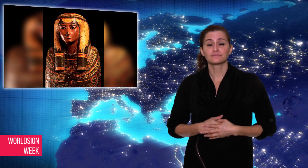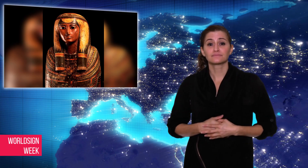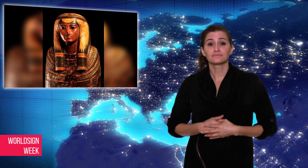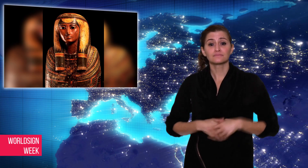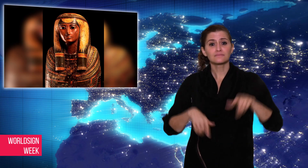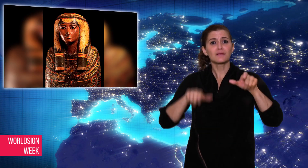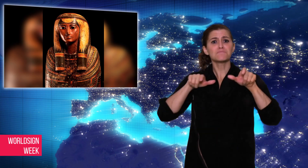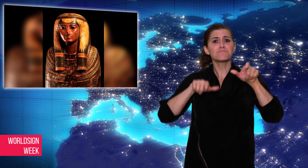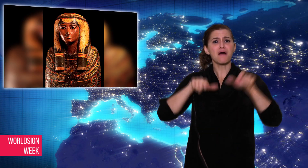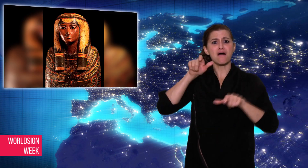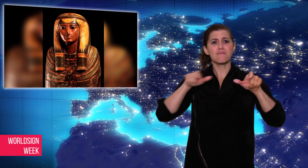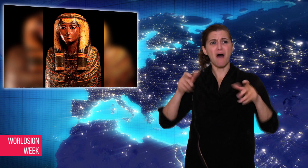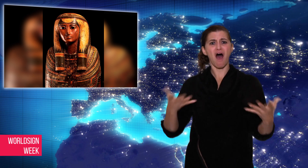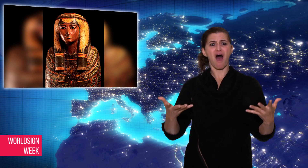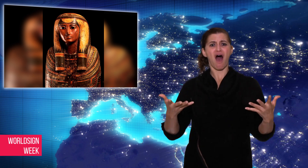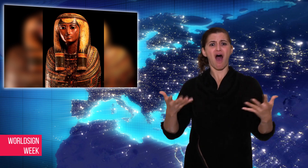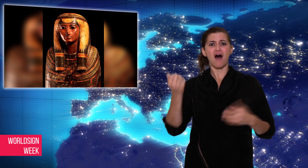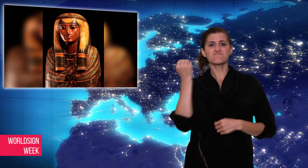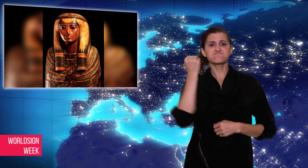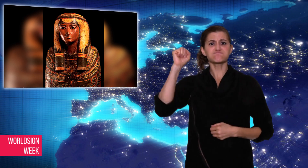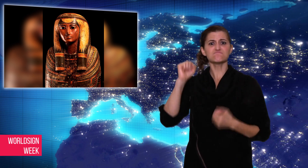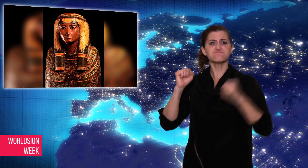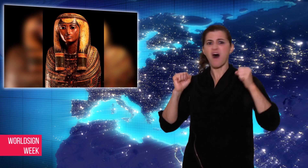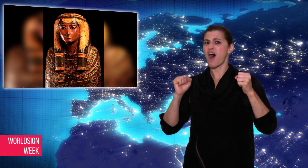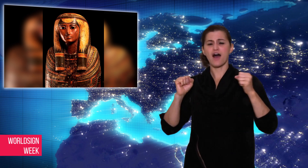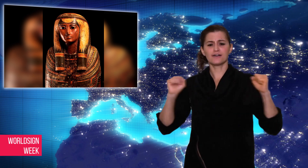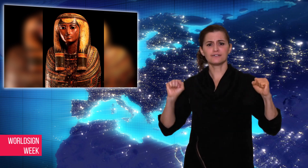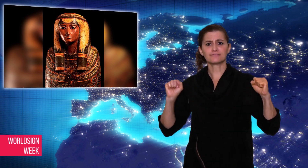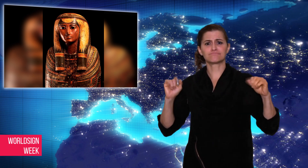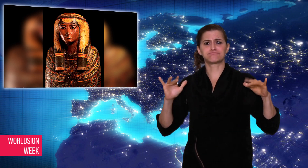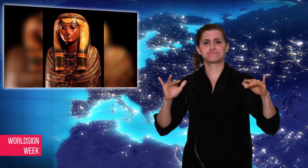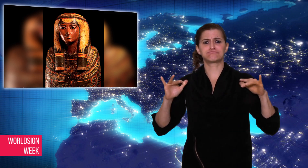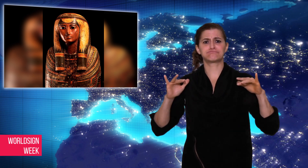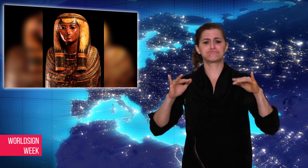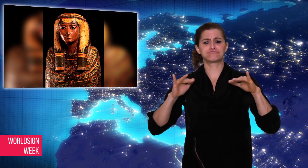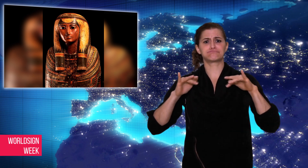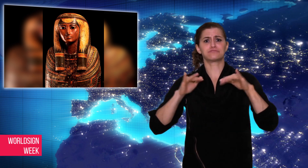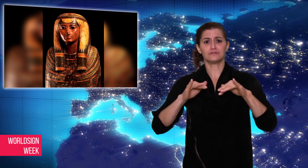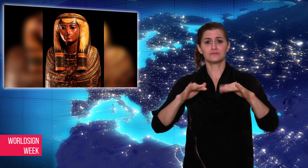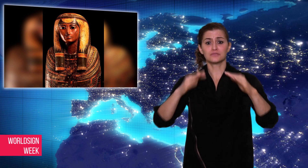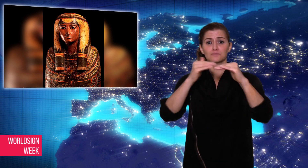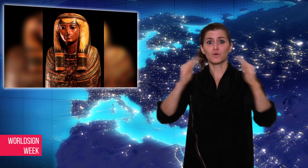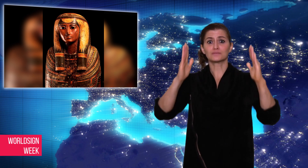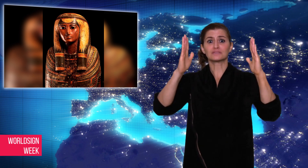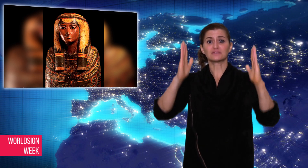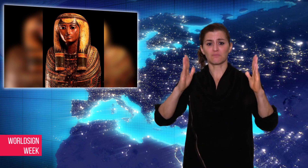underfunding. Protestors, who gathered